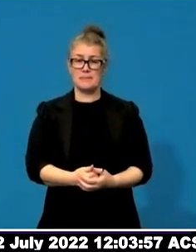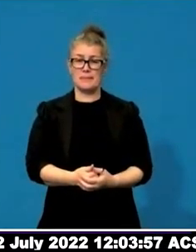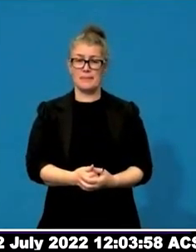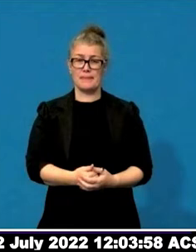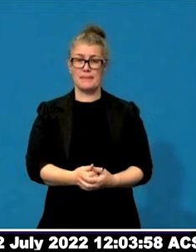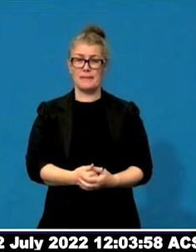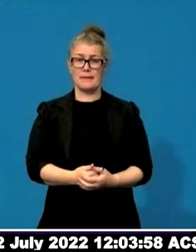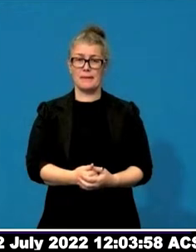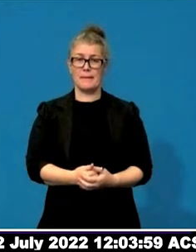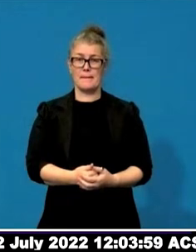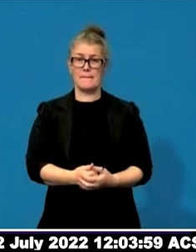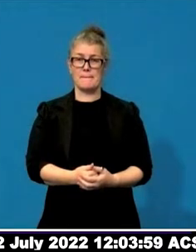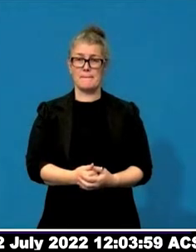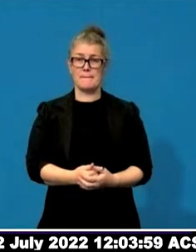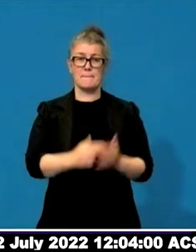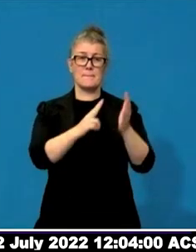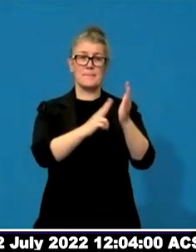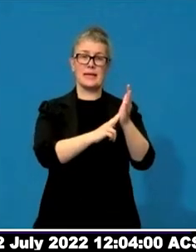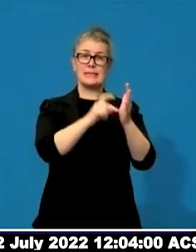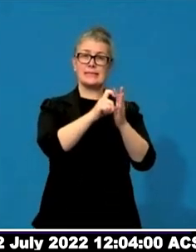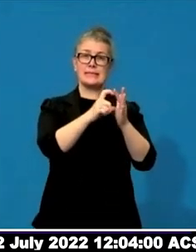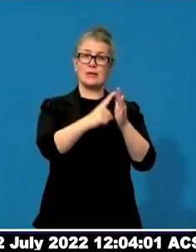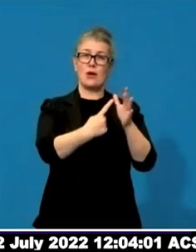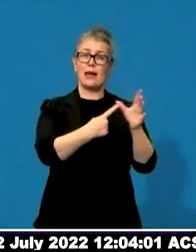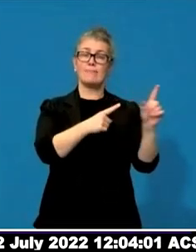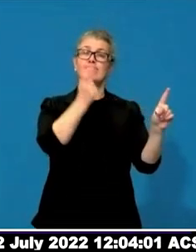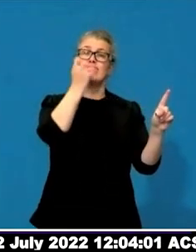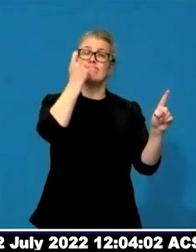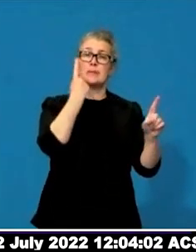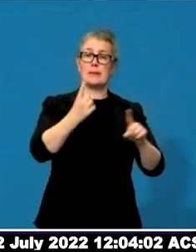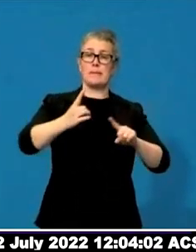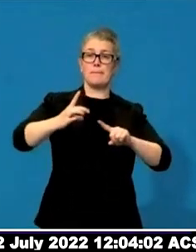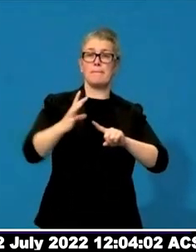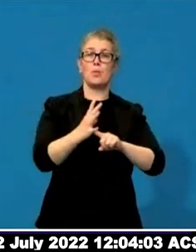doesn't really get the importance of those return to country trips.